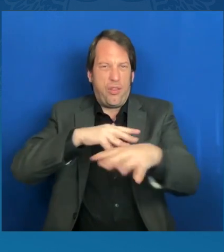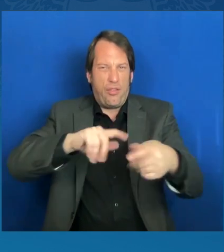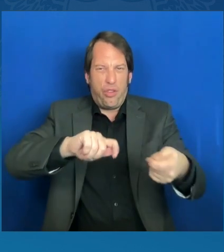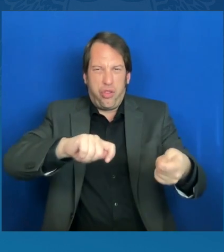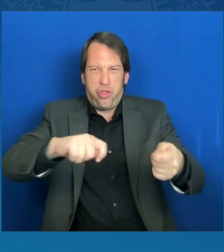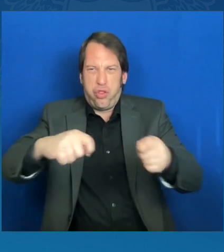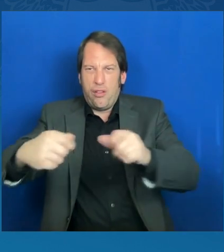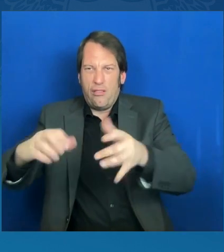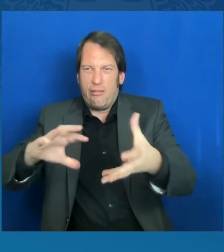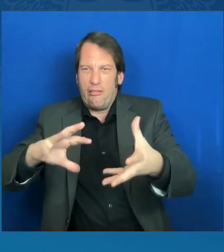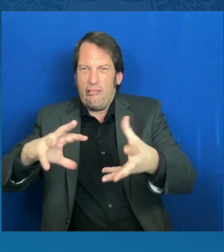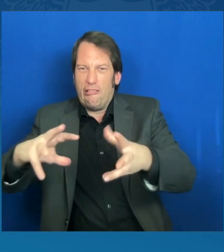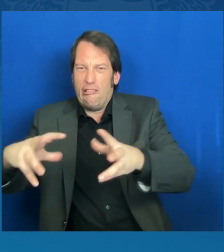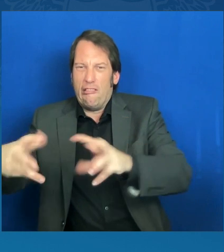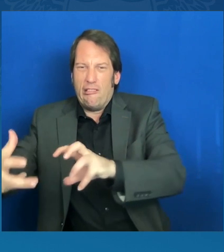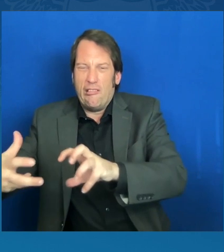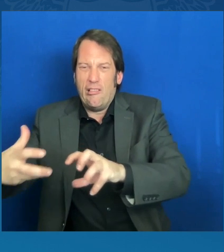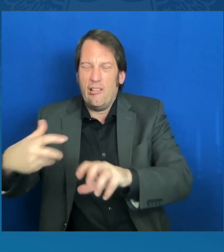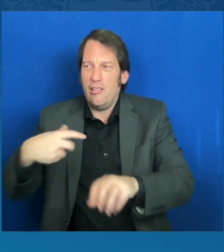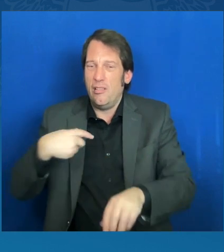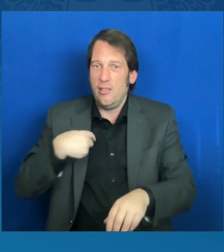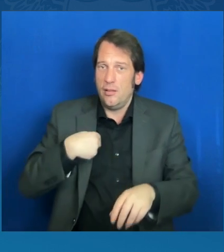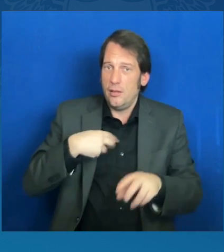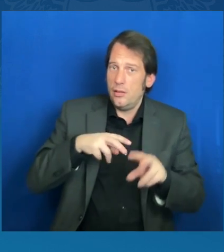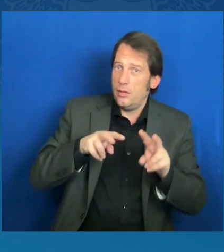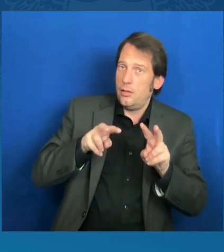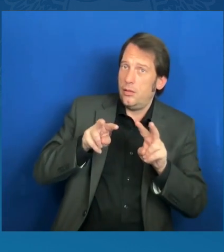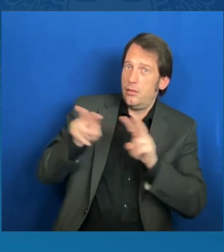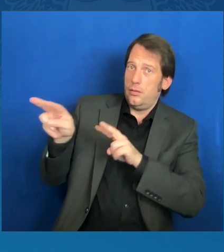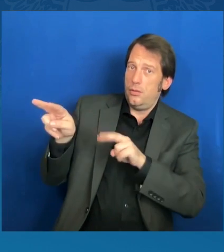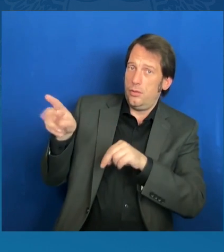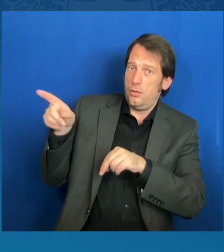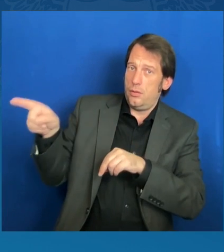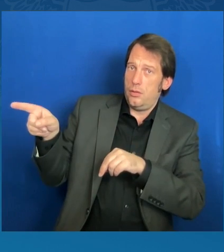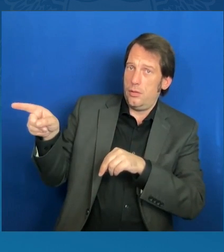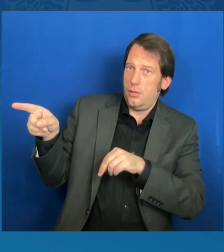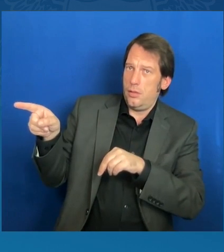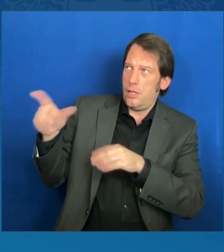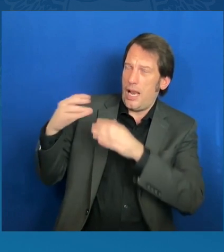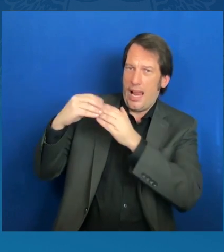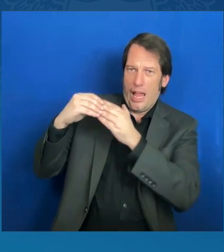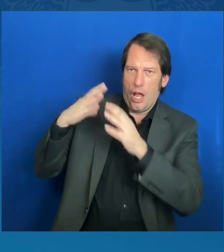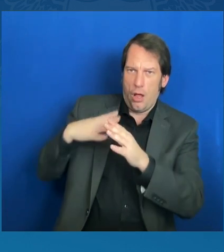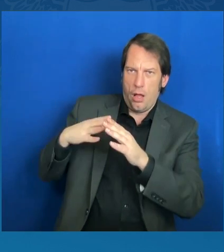is based on who you beat down instead of what we know,